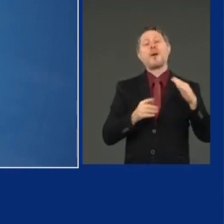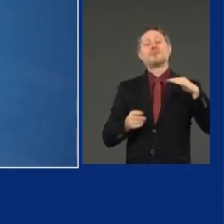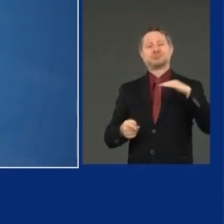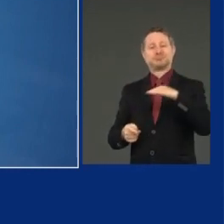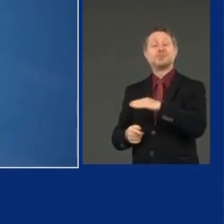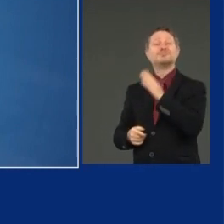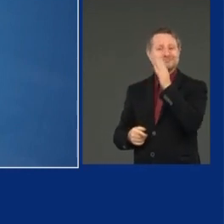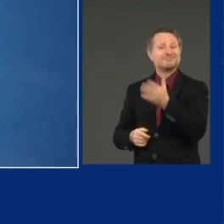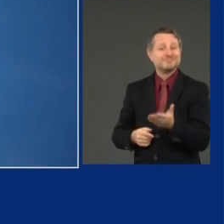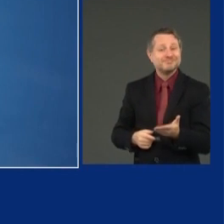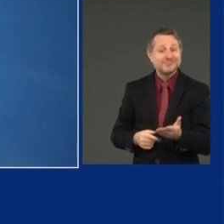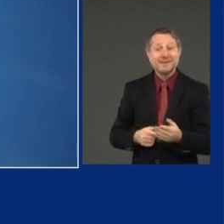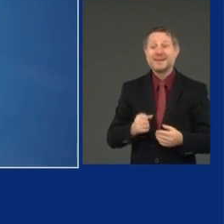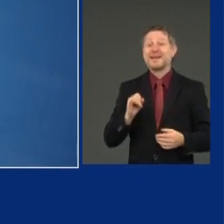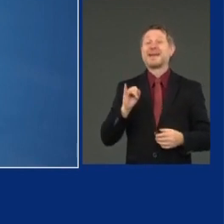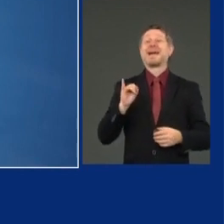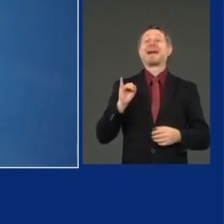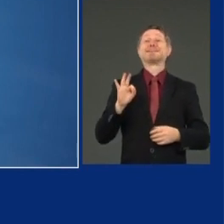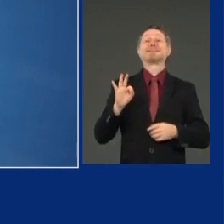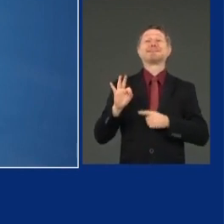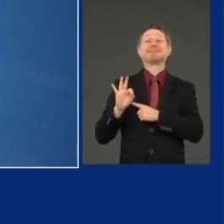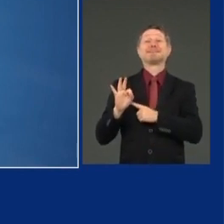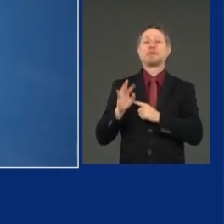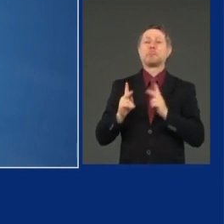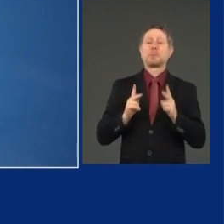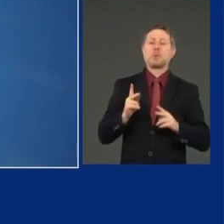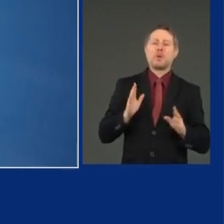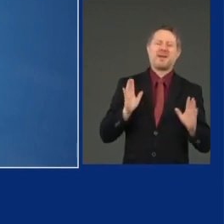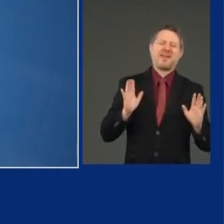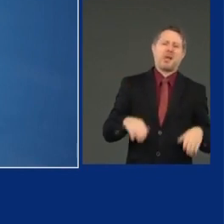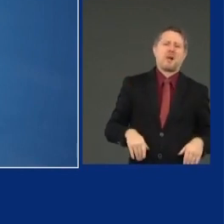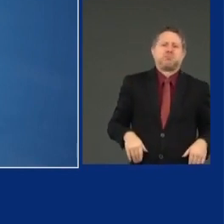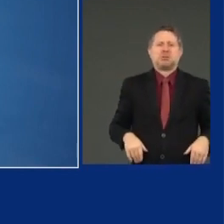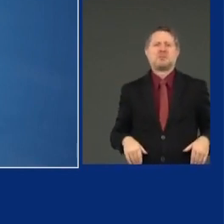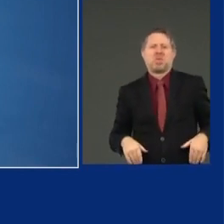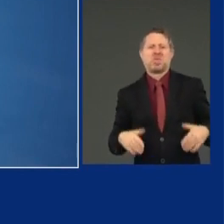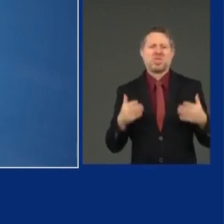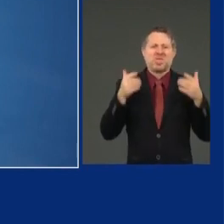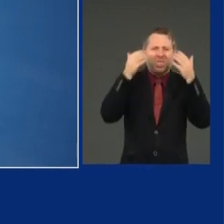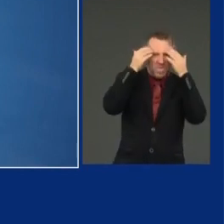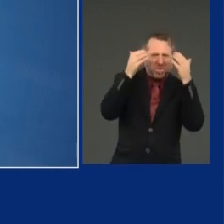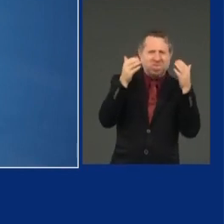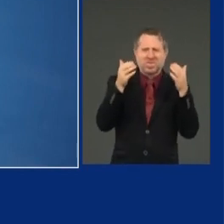RESPONSIBLE, THEN YOU WILL SEE THE INFECTION RATES STAY LOW.